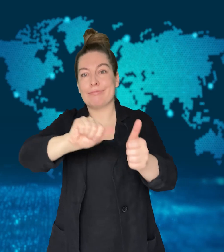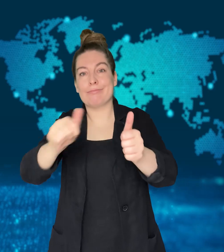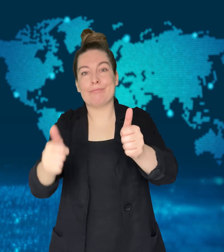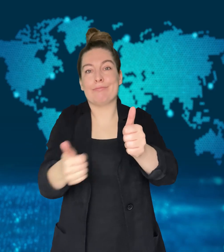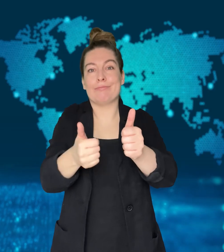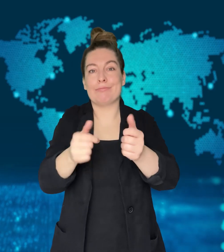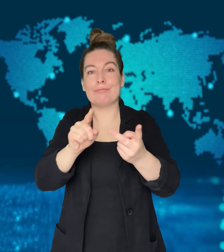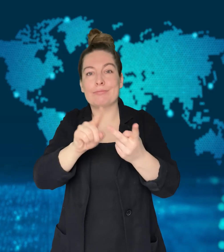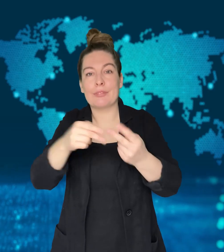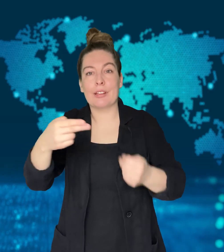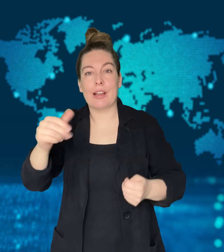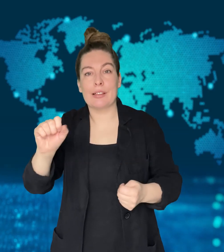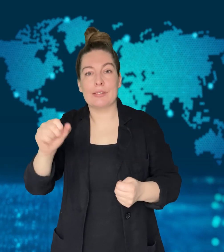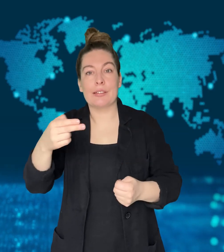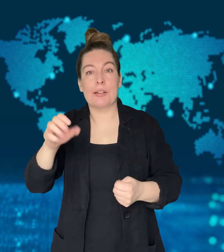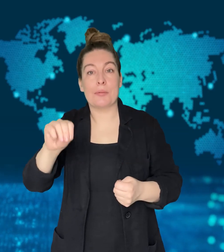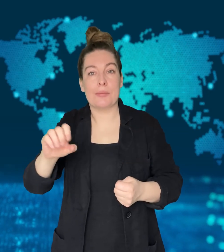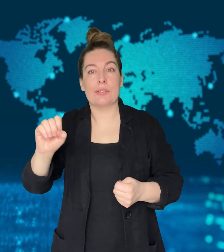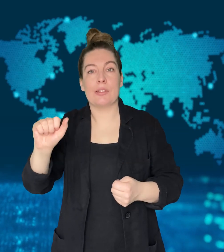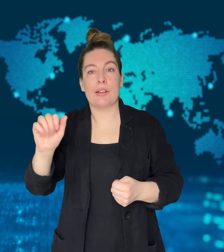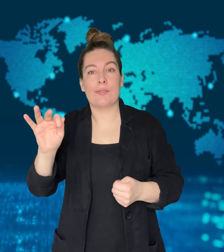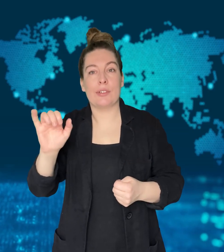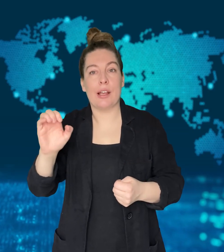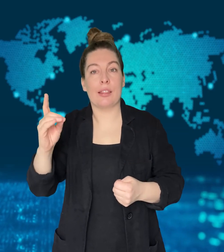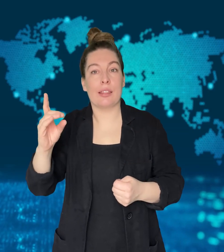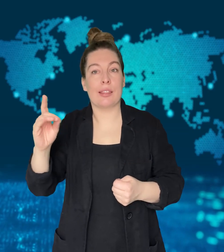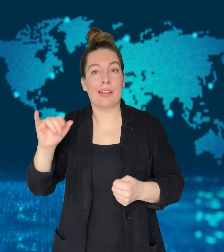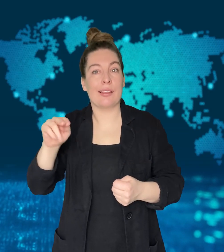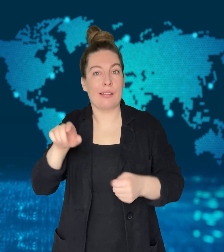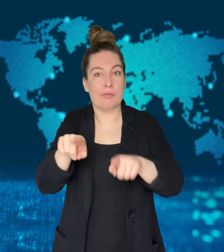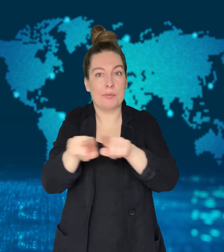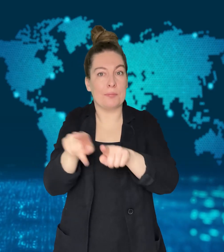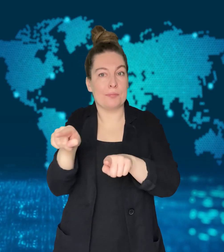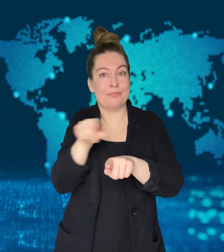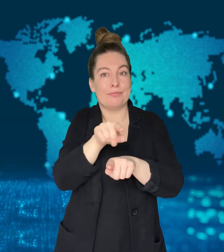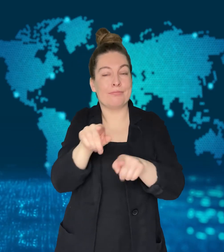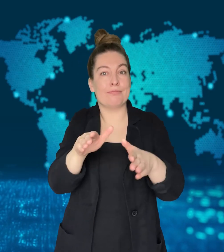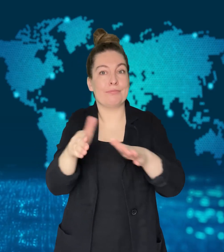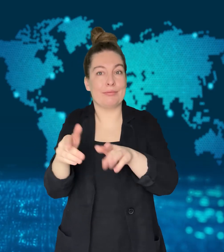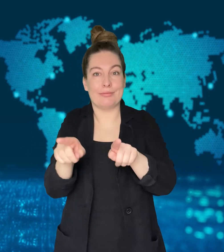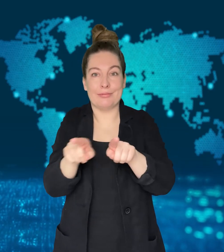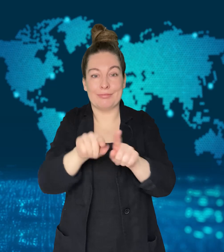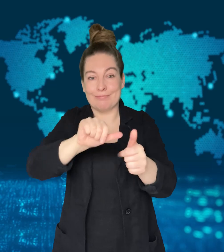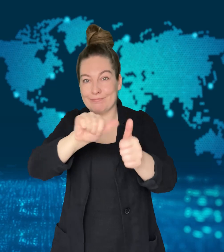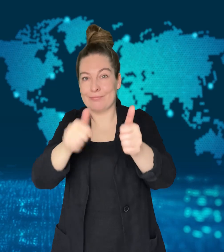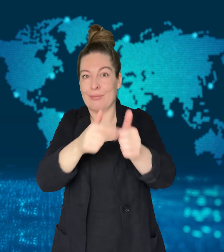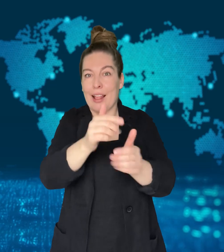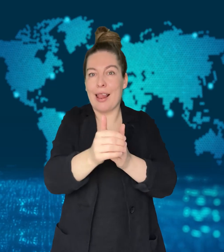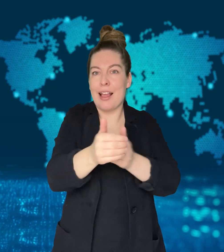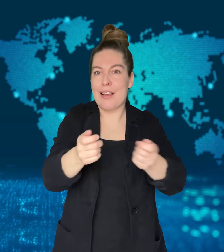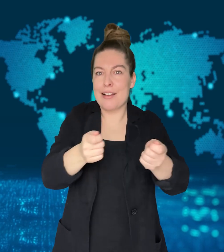the Lebanese militant Shia Islamist group. He was a founder of Hezbollah